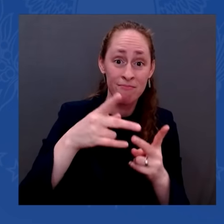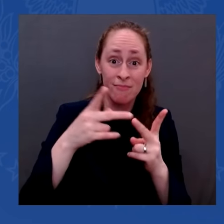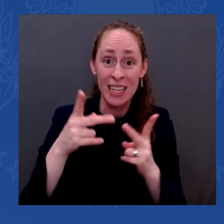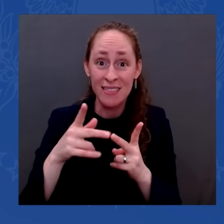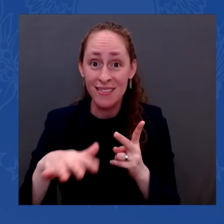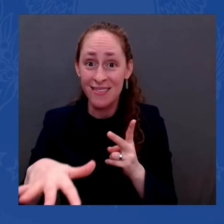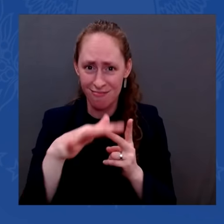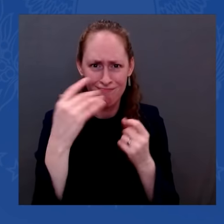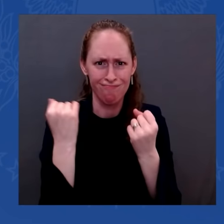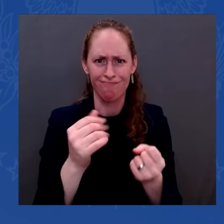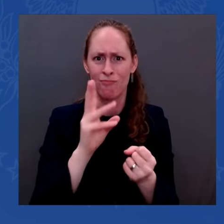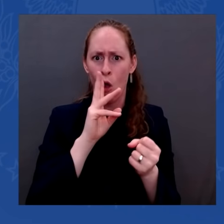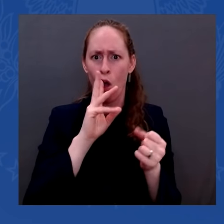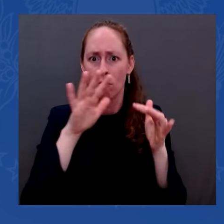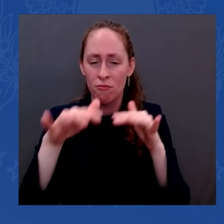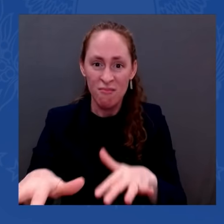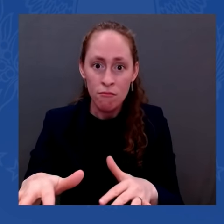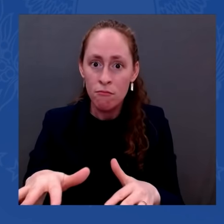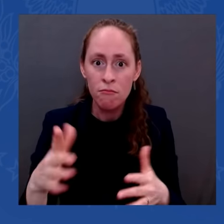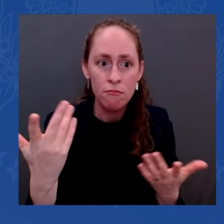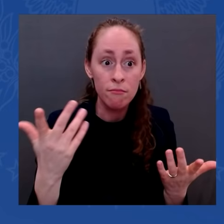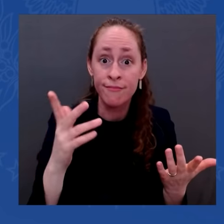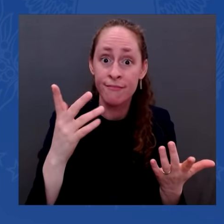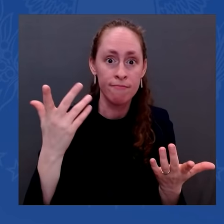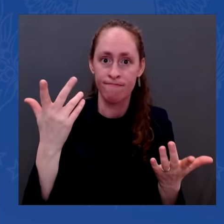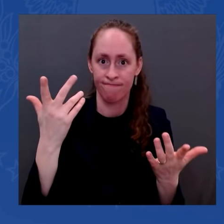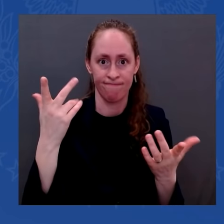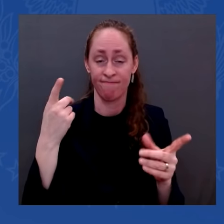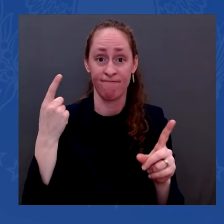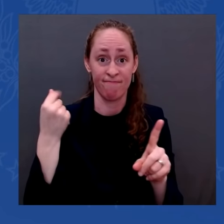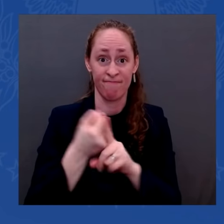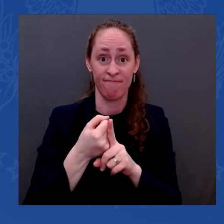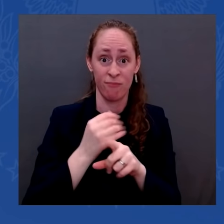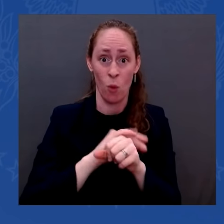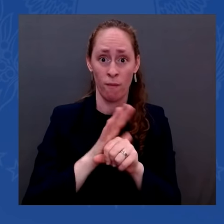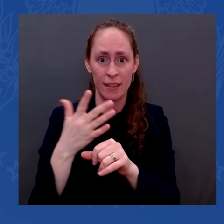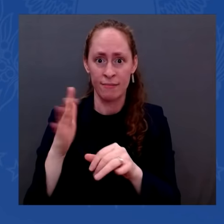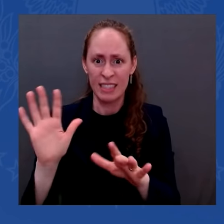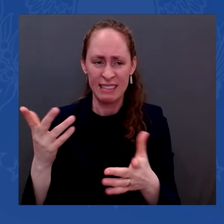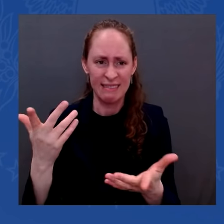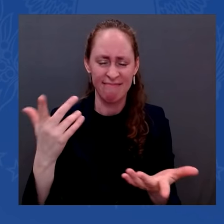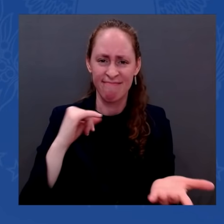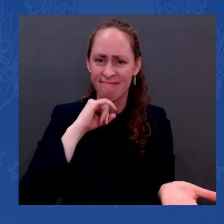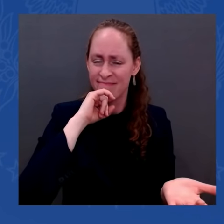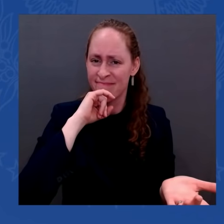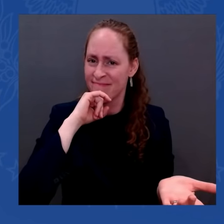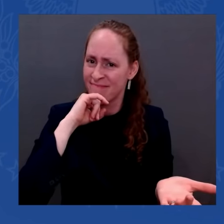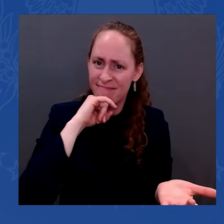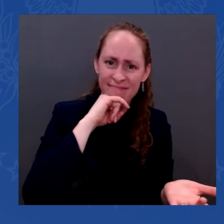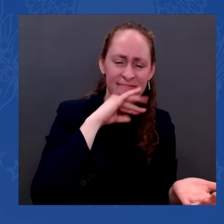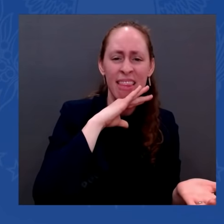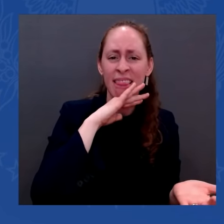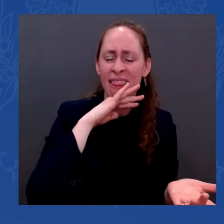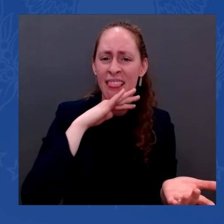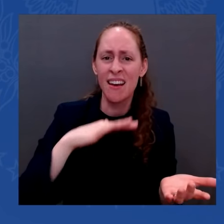about the excitement around lithium, there is a cautious optimism because it falls around this context: